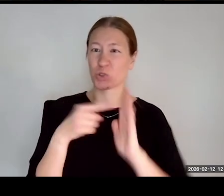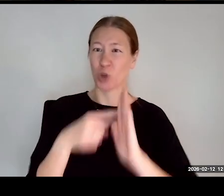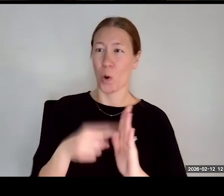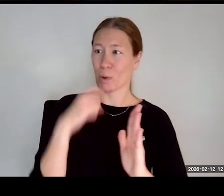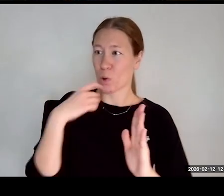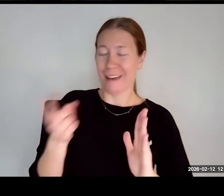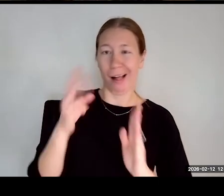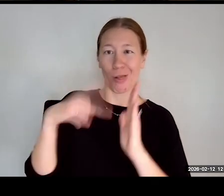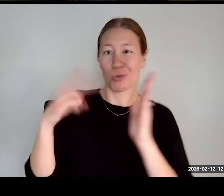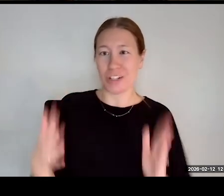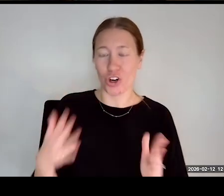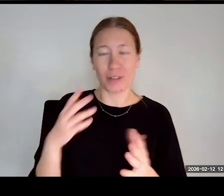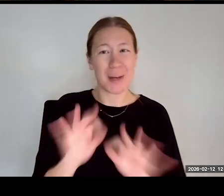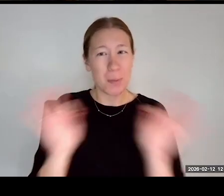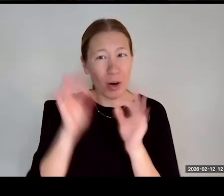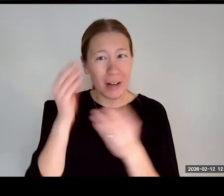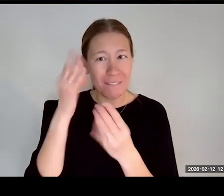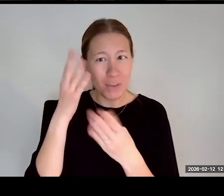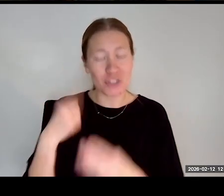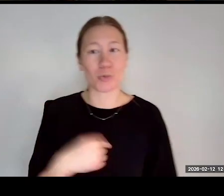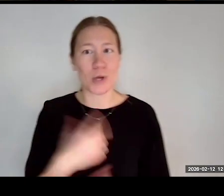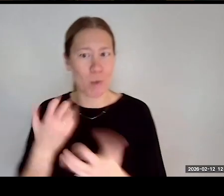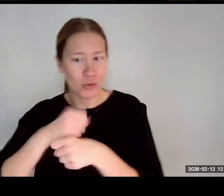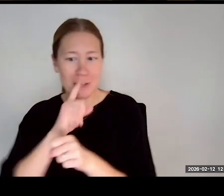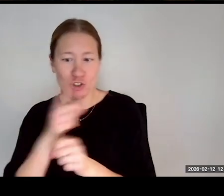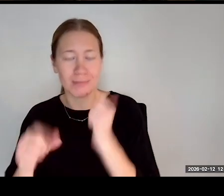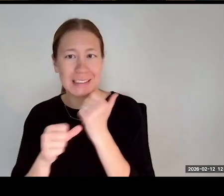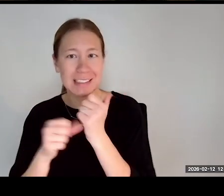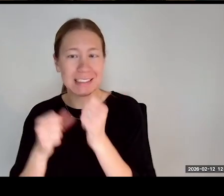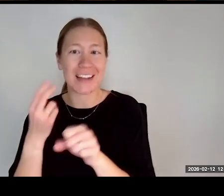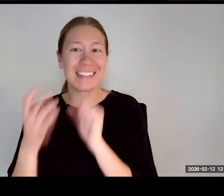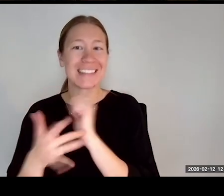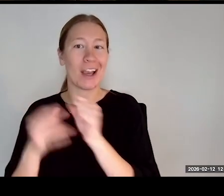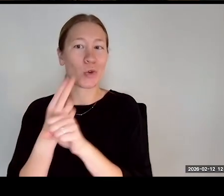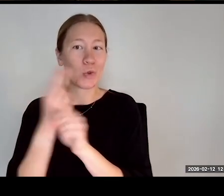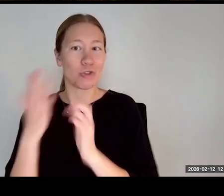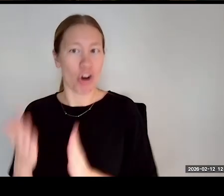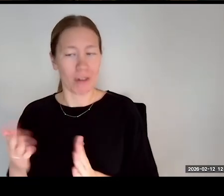and we would wanna make sure that assistive tech users also have access to understand what is happening in those images.